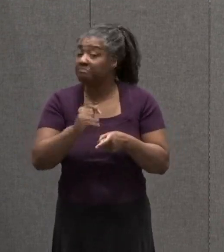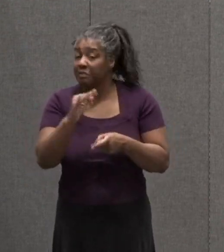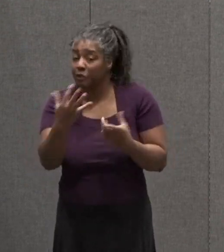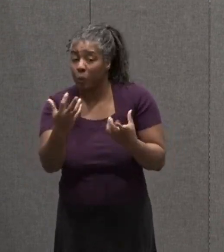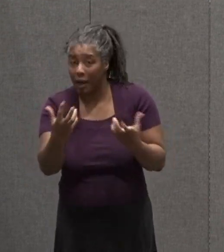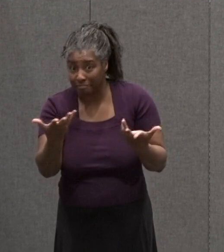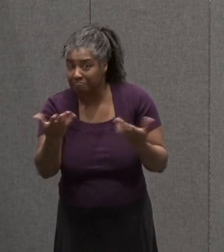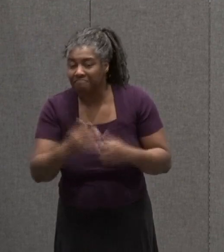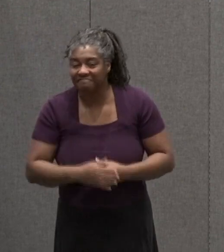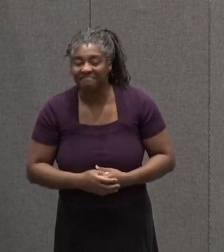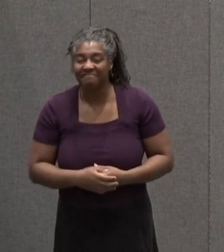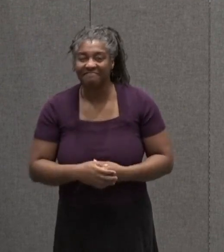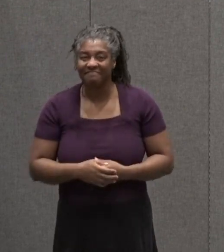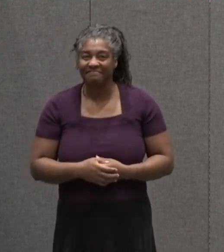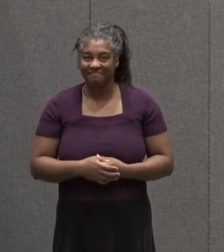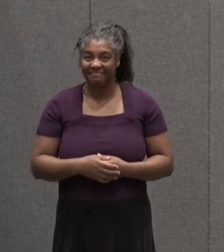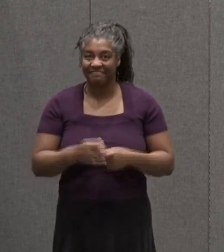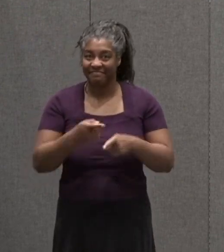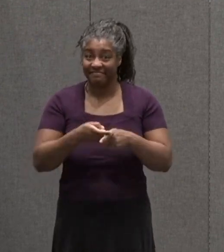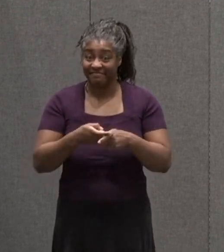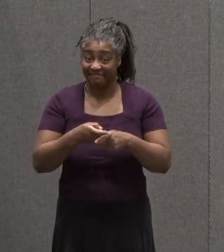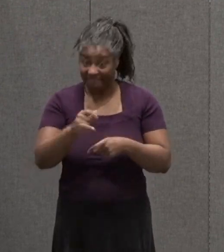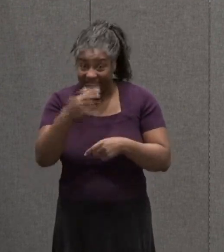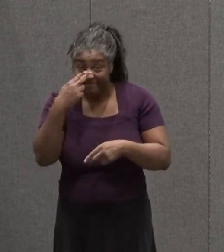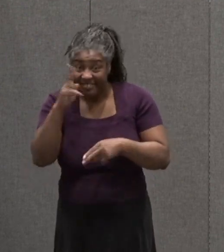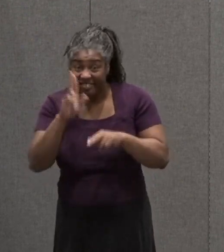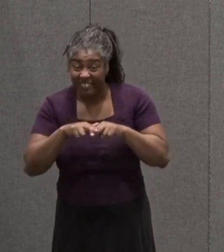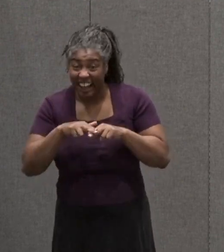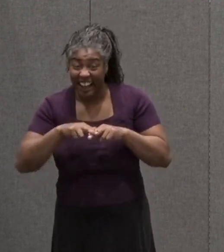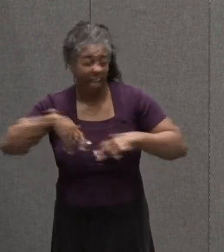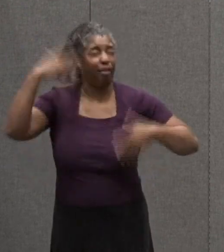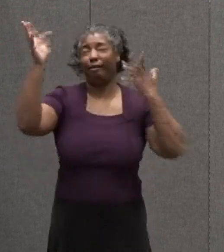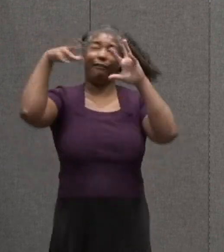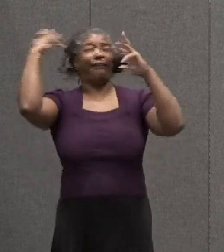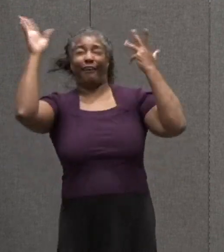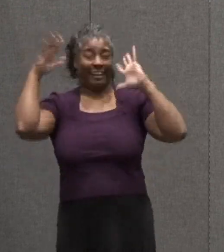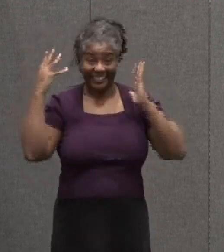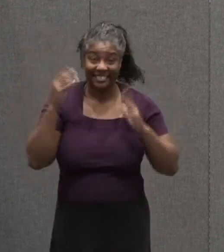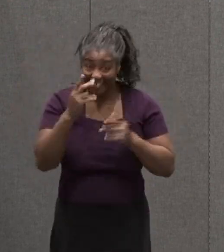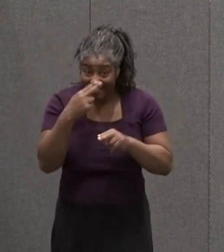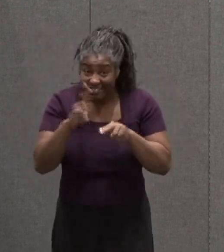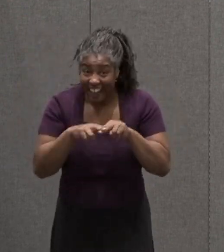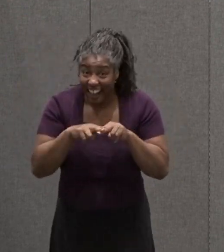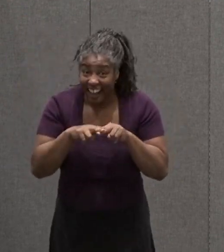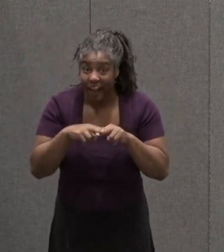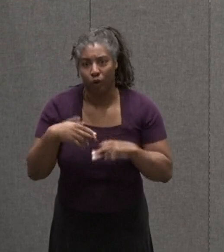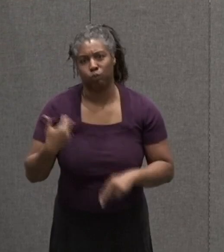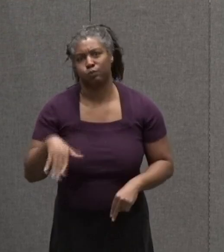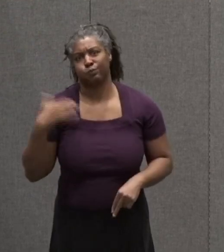who was that really fun, but it took a lot of energy. Didn't it?